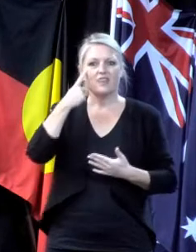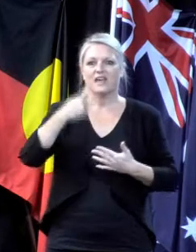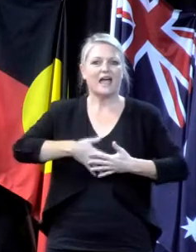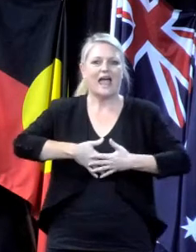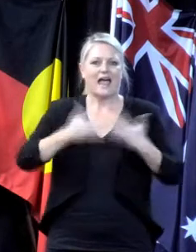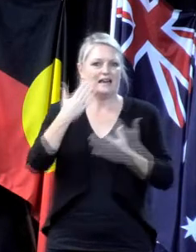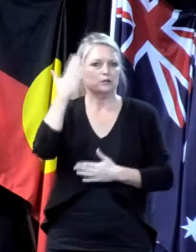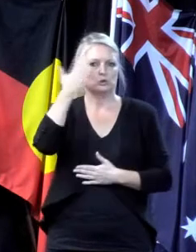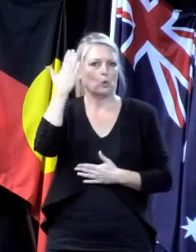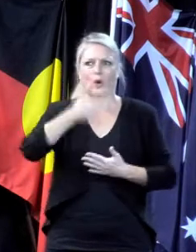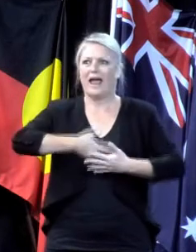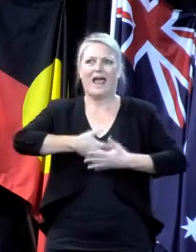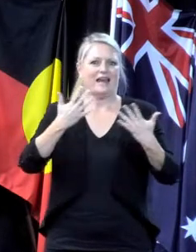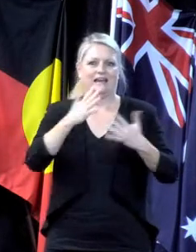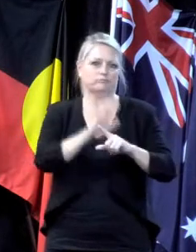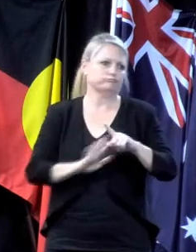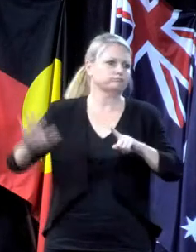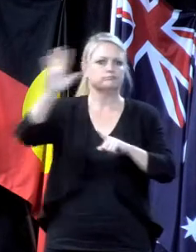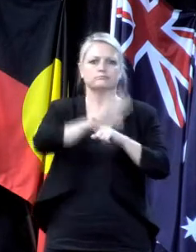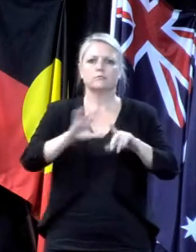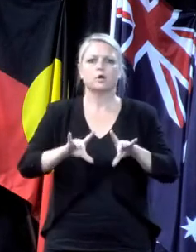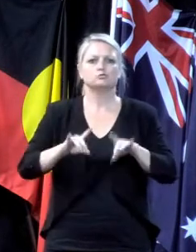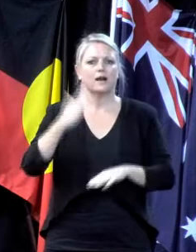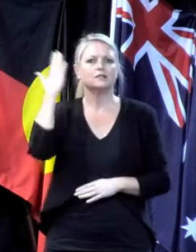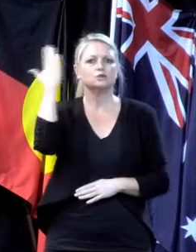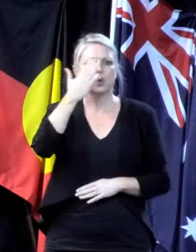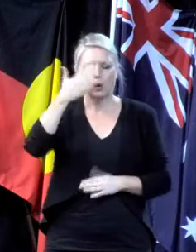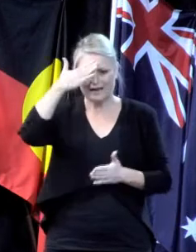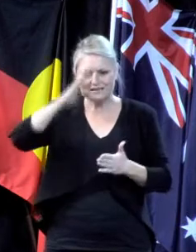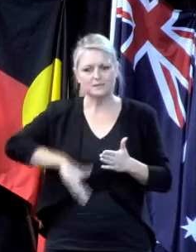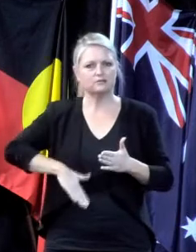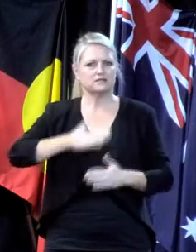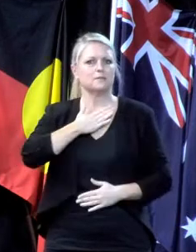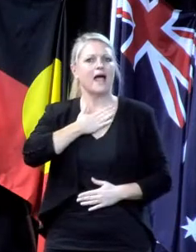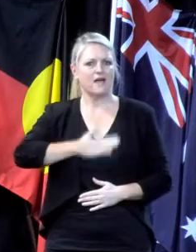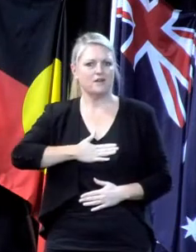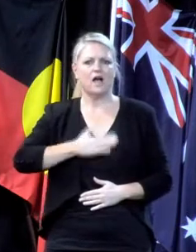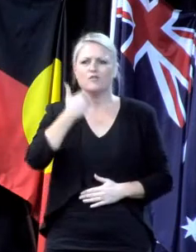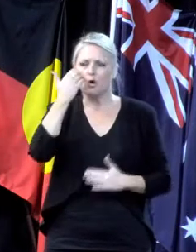And it's something that schools are constantly reflecting upon and trying to understand how they can address better.